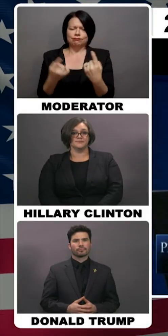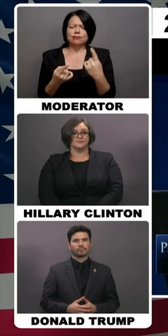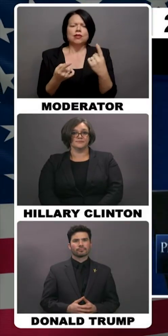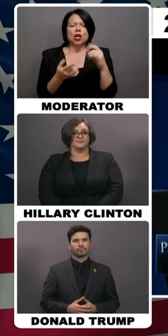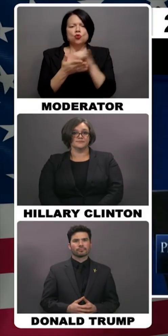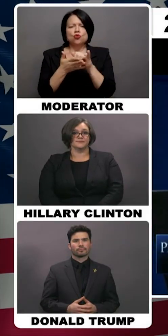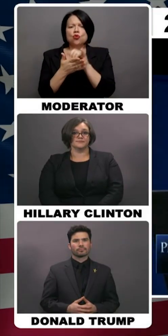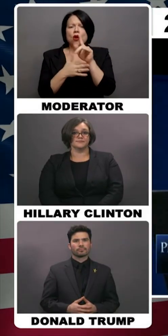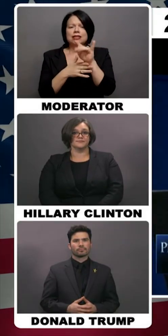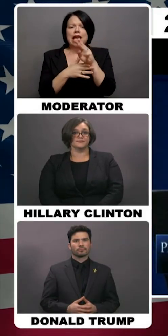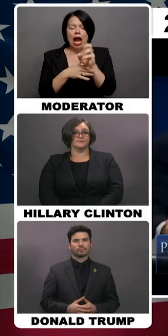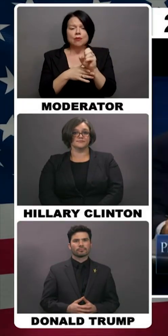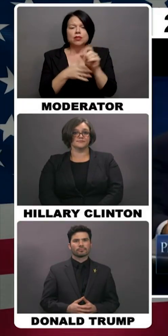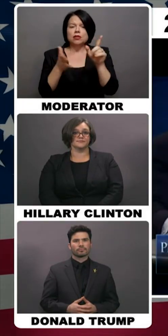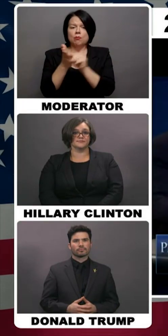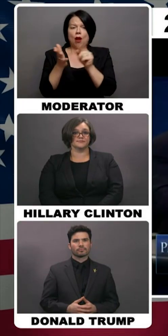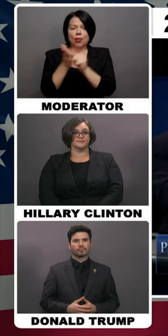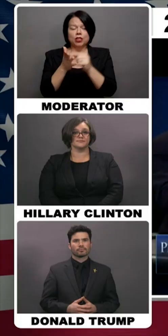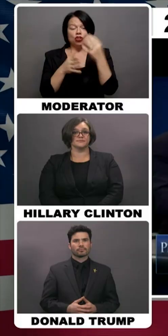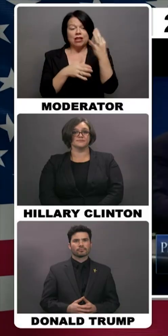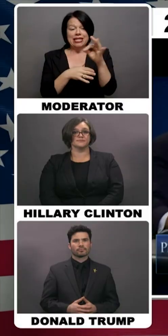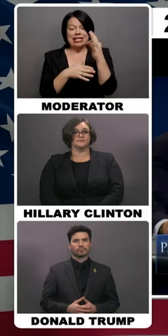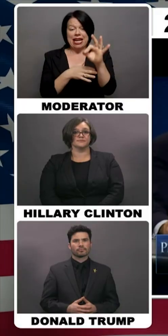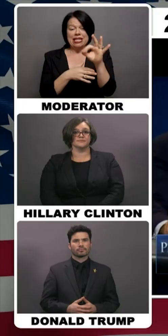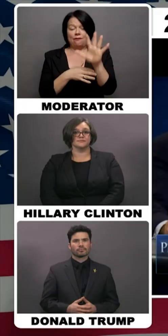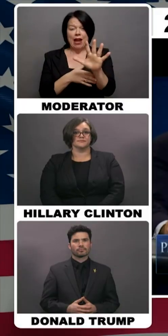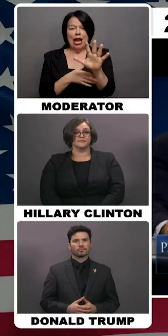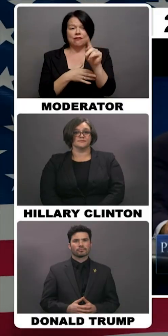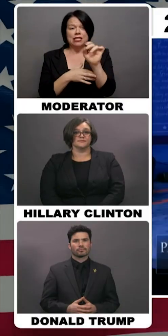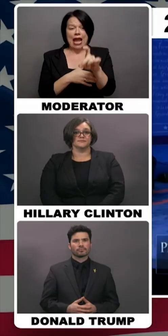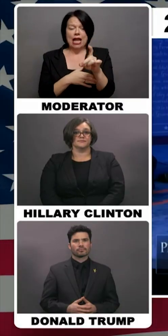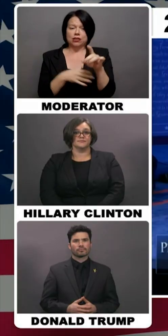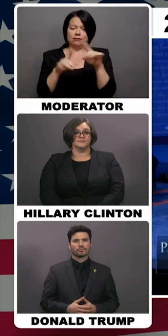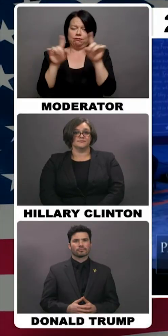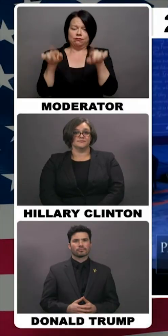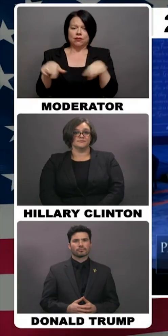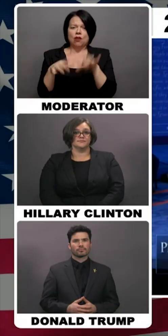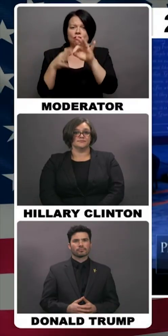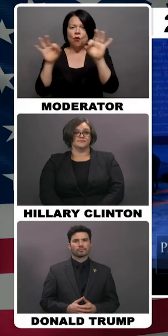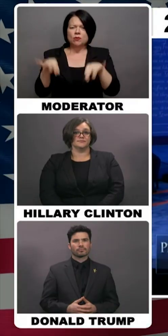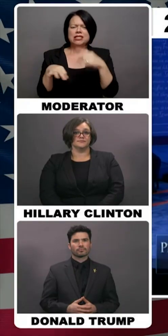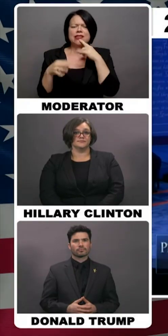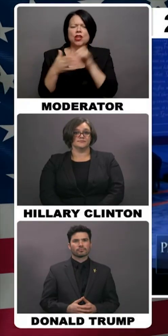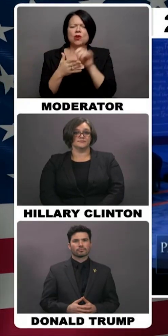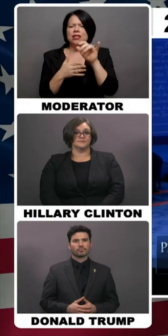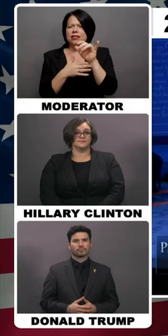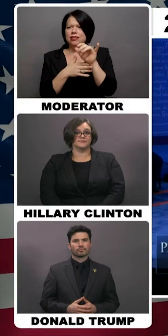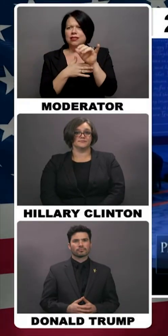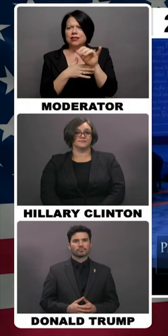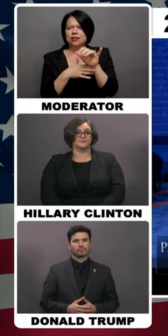of your 1995 tax returns. They show you claimed a $916 million loss, which means you could have avoided paying personal federal